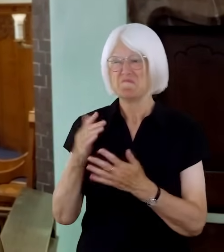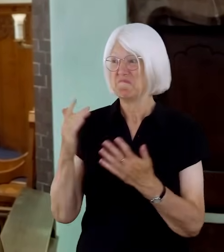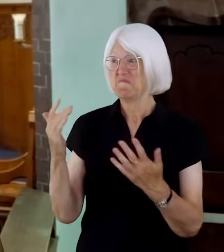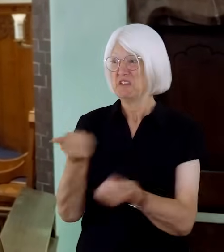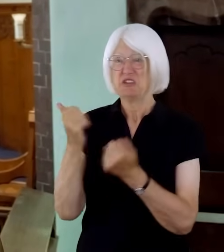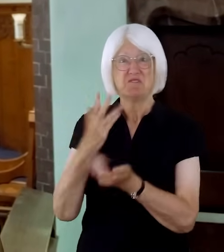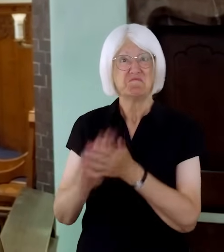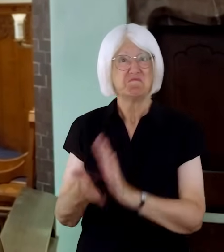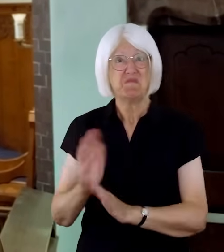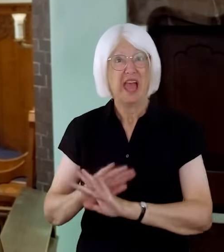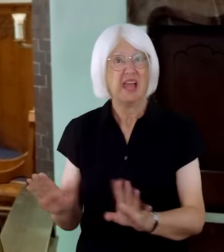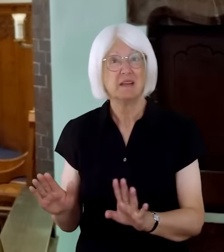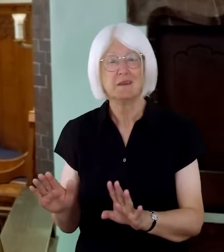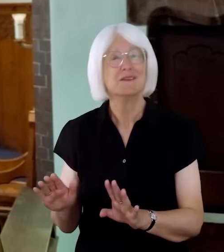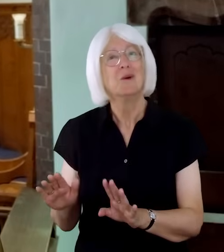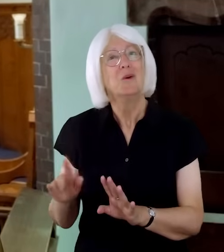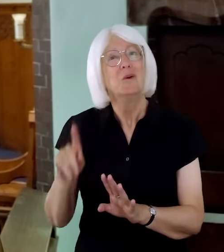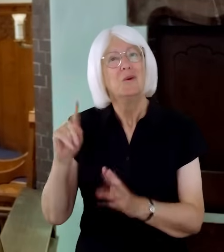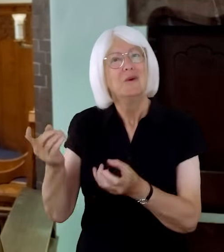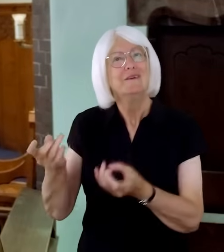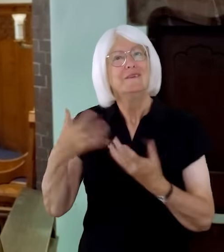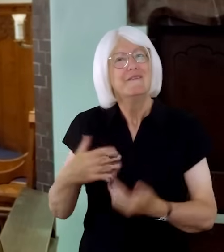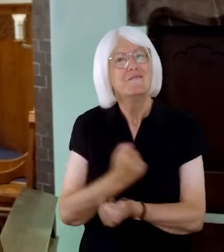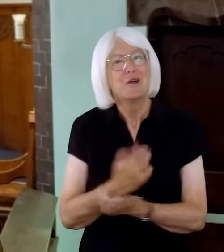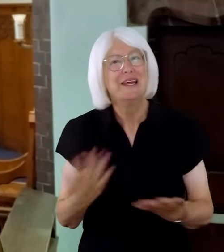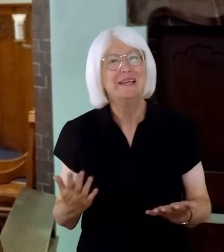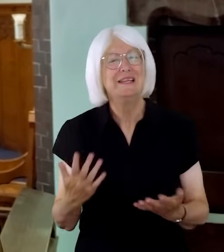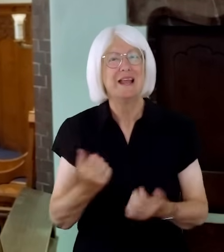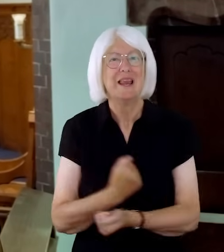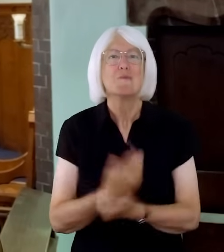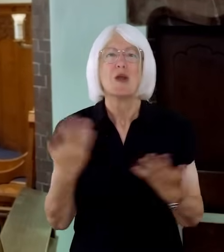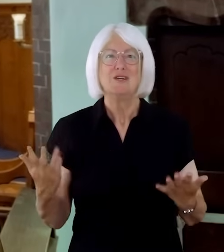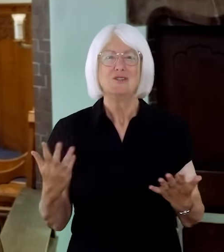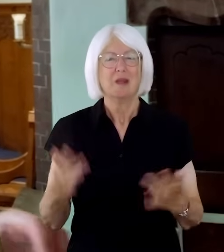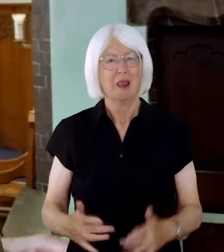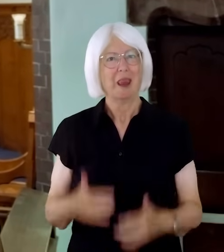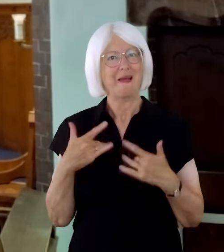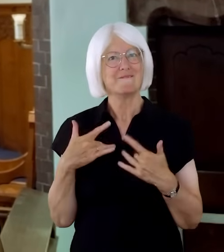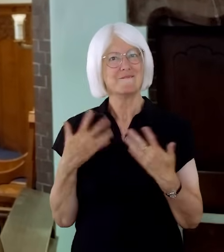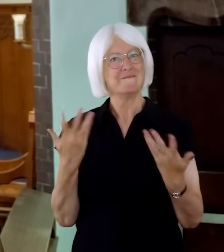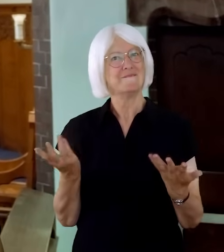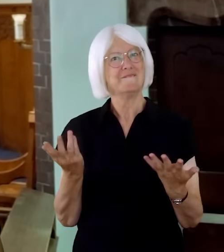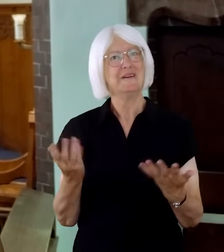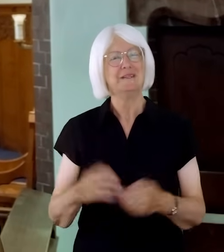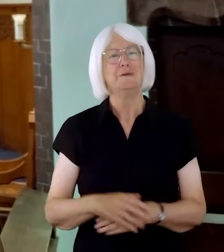For it frees us, it liberates us. It offers us life in abundance.